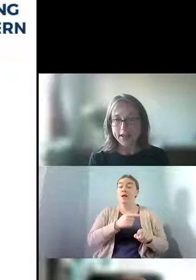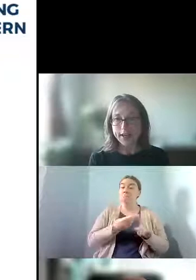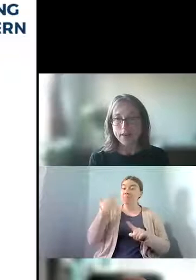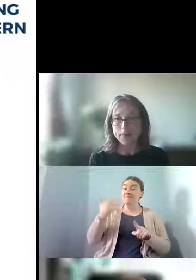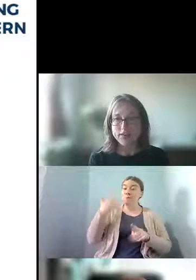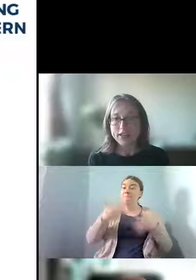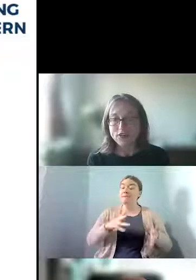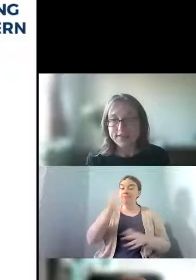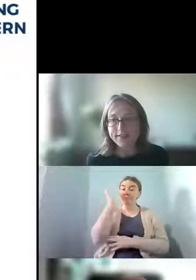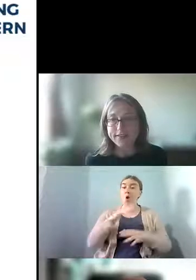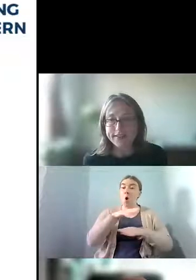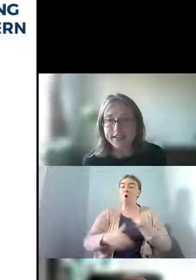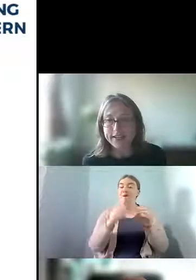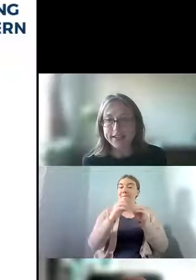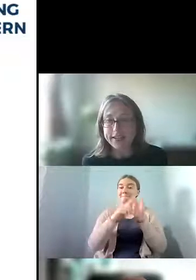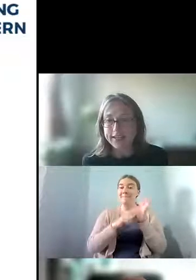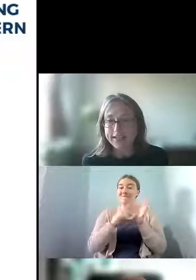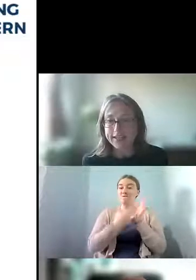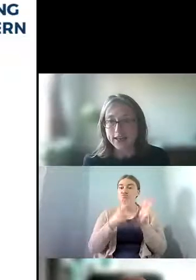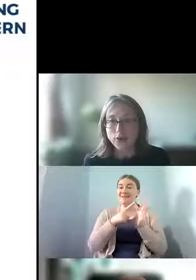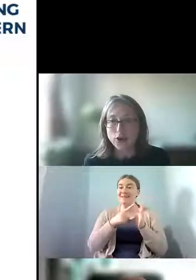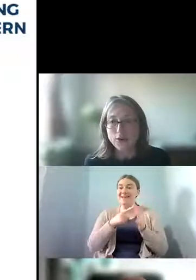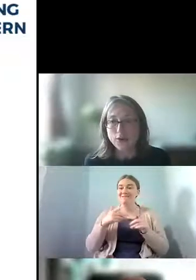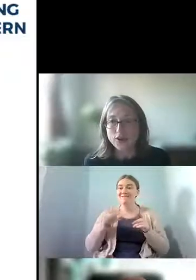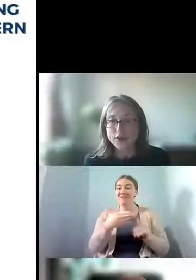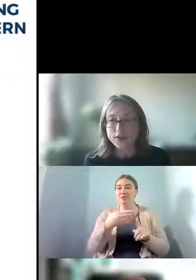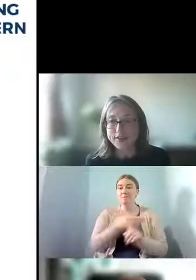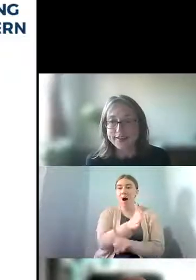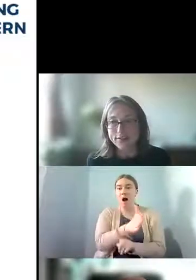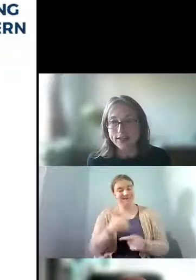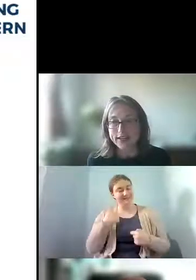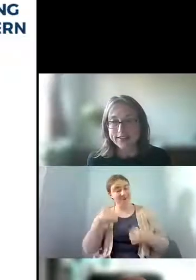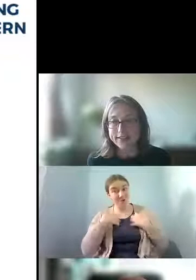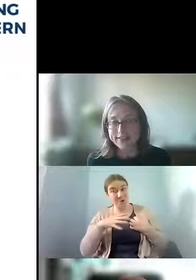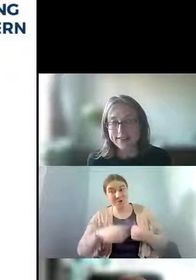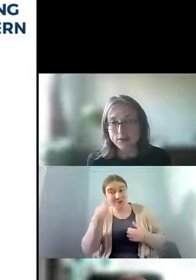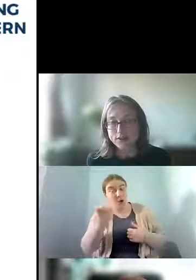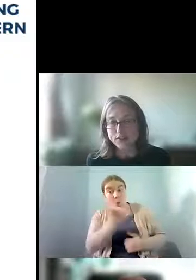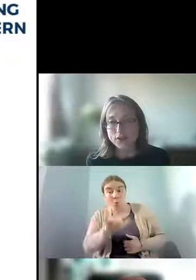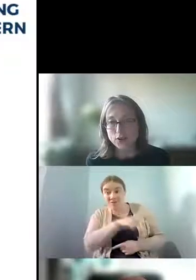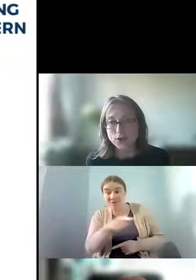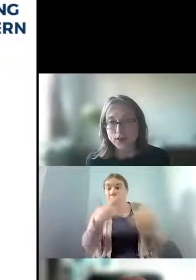i'll be really interesting to hear uh who which of you this evening attended that previous talk about